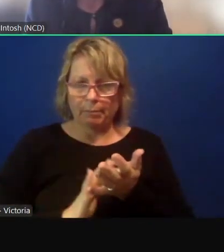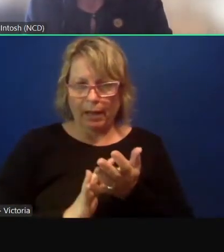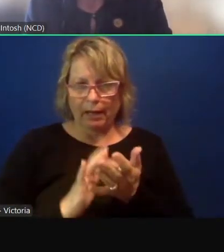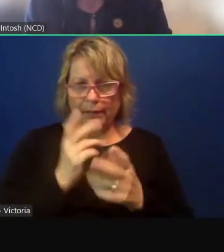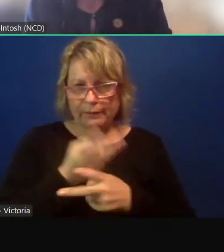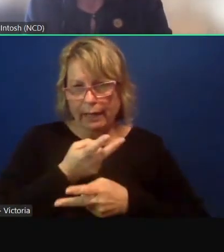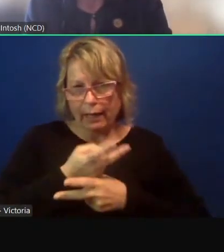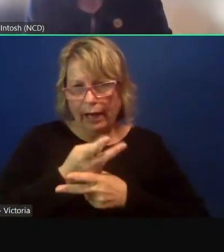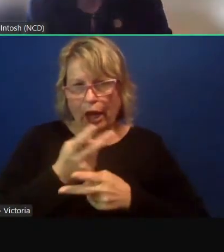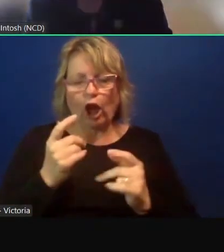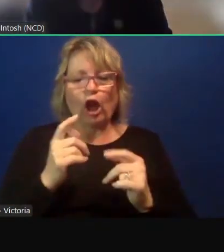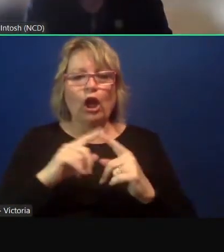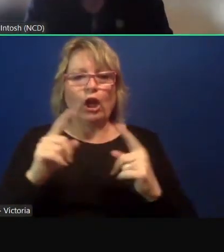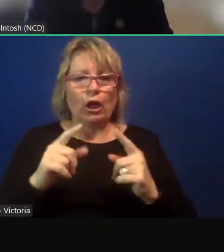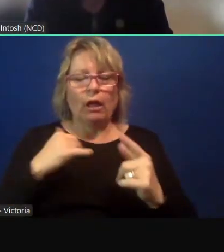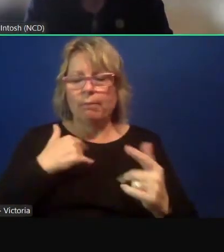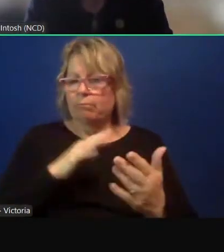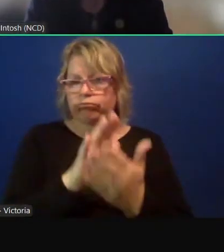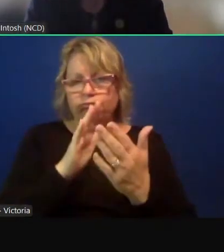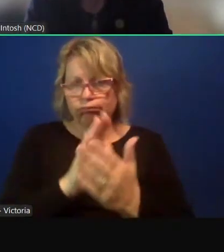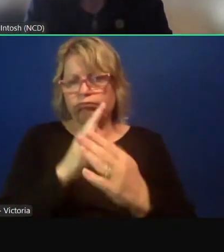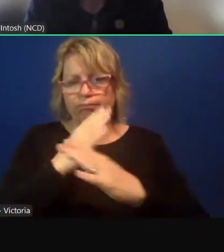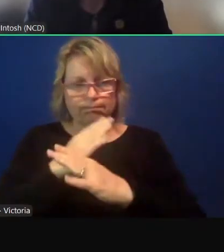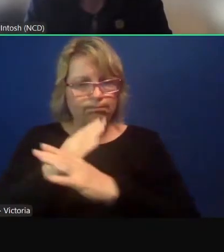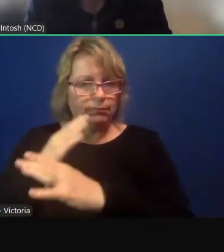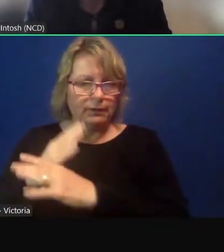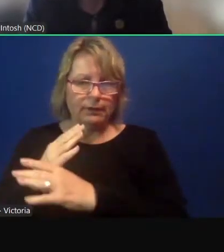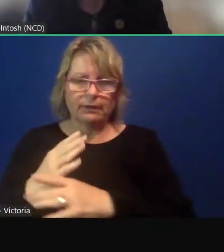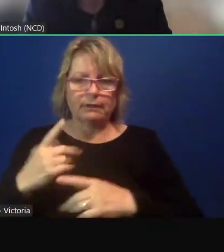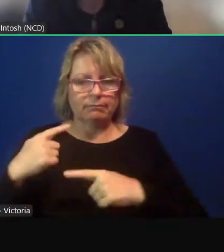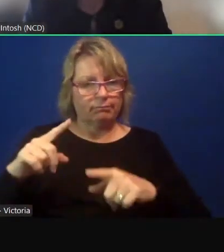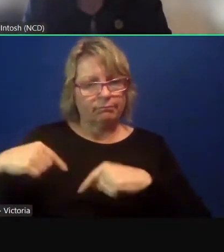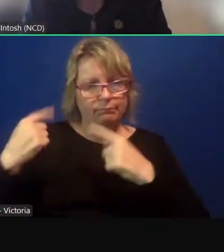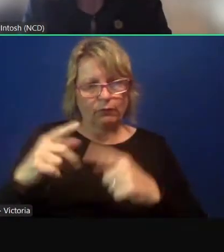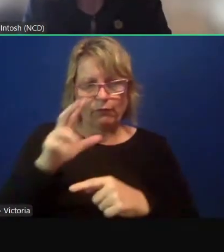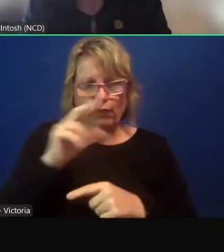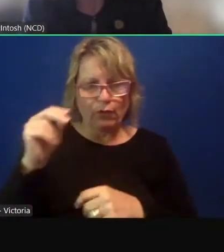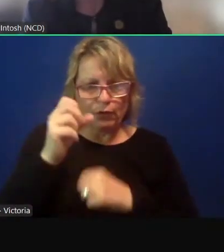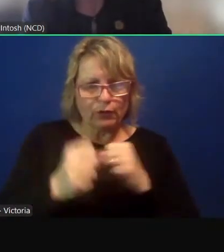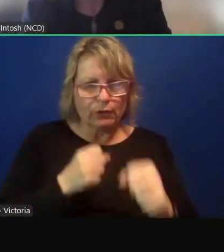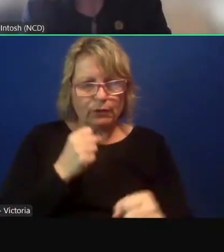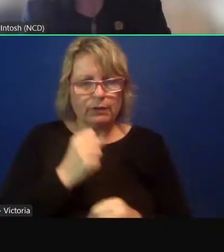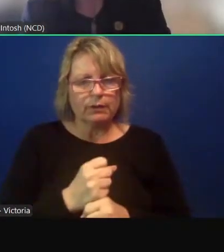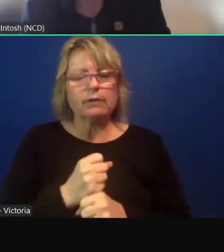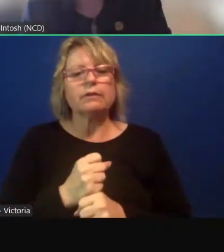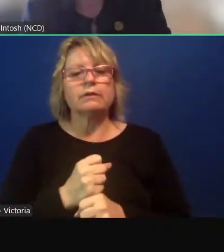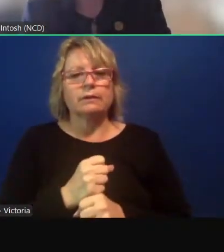barriers that still exist despite the over 30 years since the Americans with Disabilities Act.